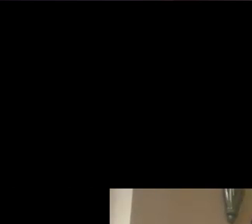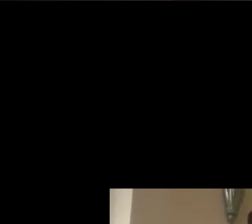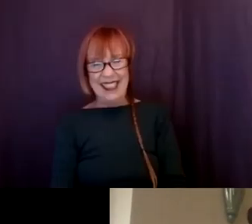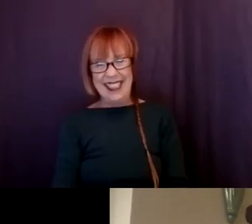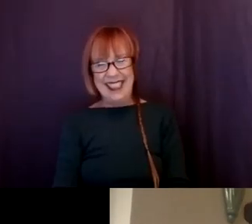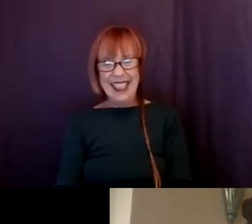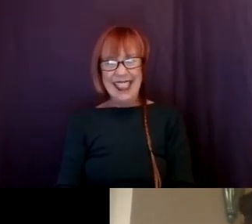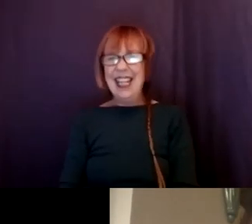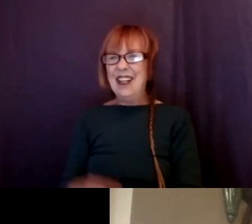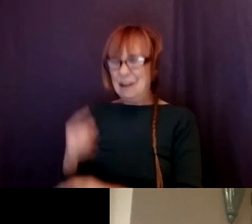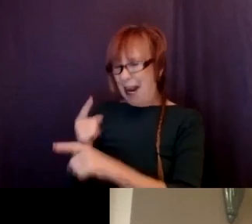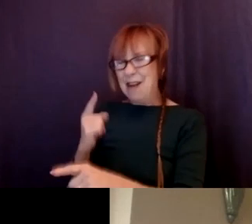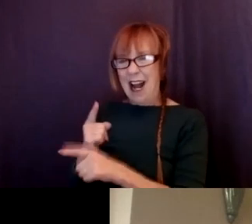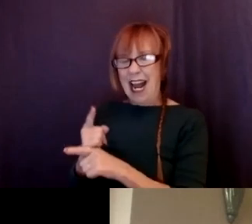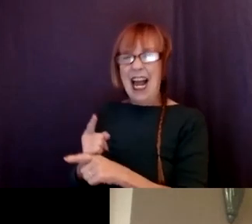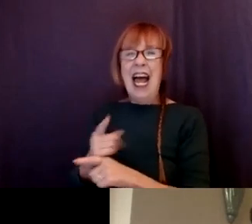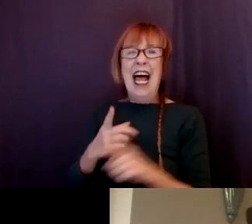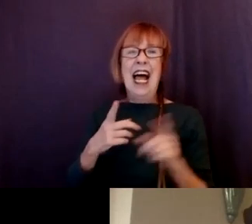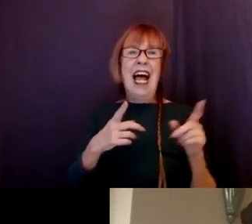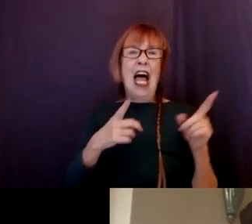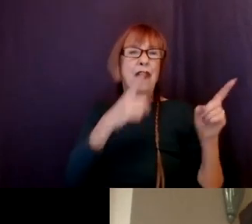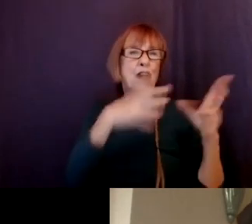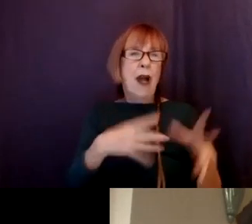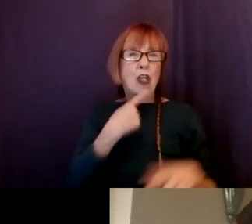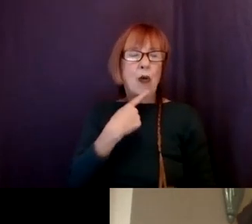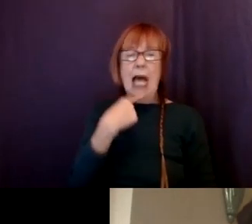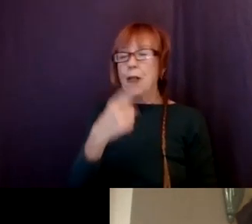DAVID - Right, they'll tell you, "Okay, your daughter is now the doctor."